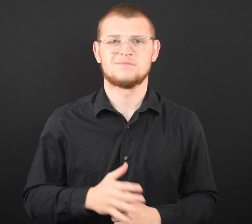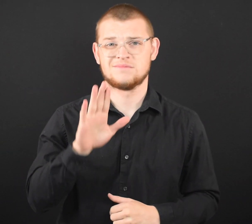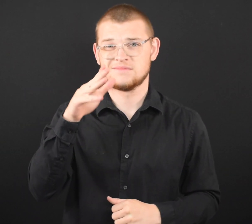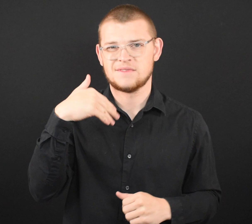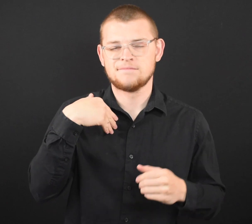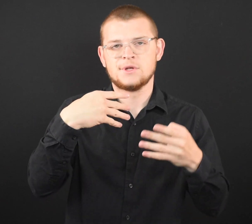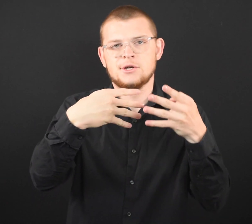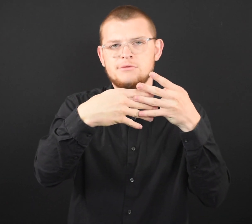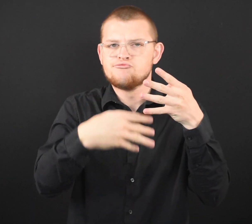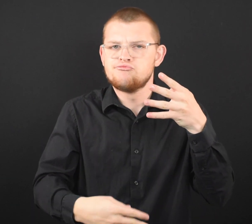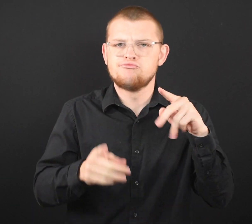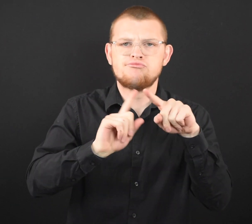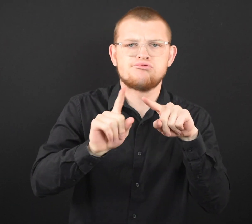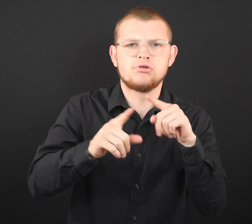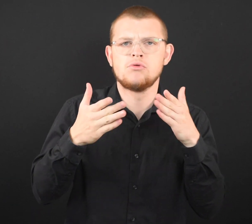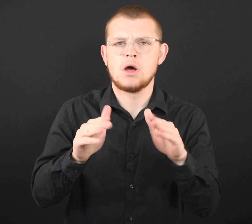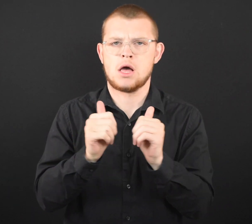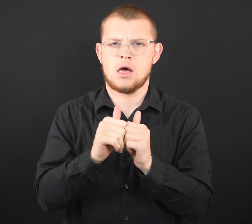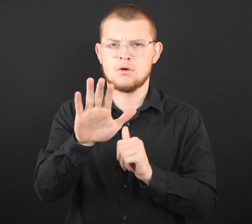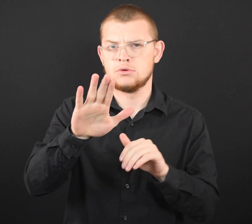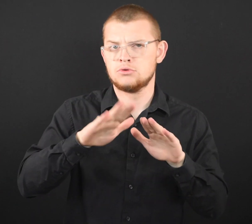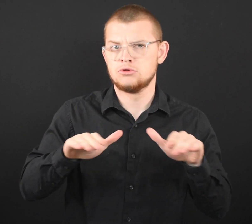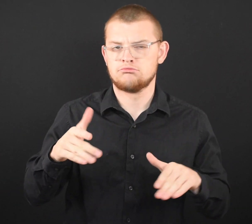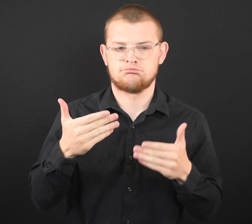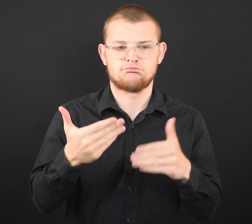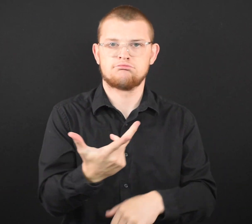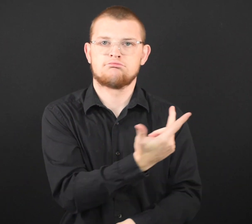There are a number of ways you can get your child a Pfizer vaccine: